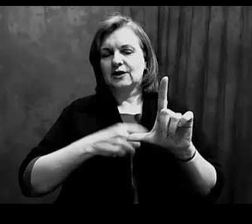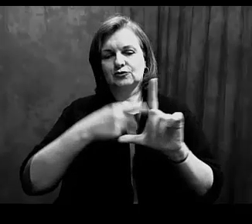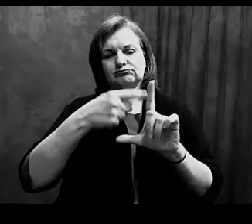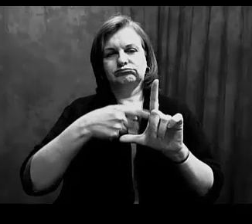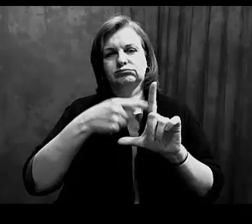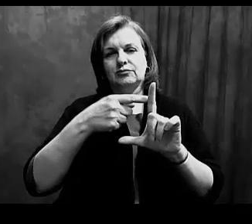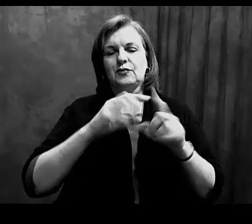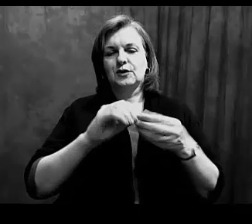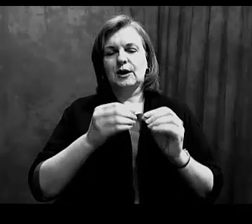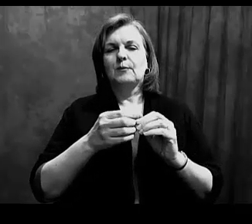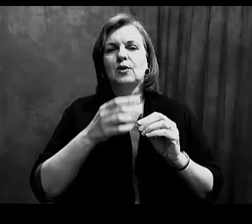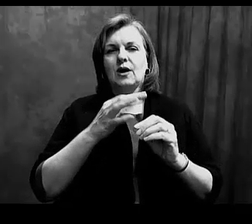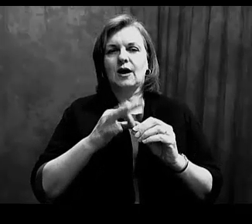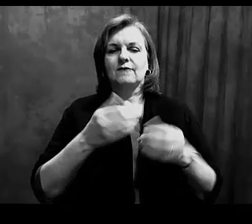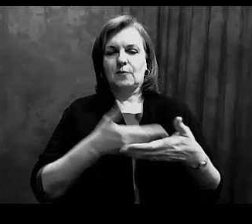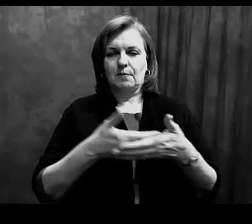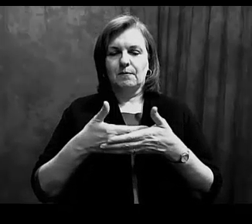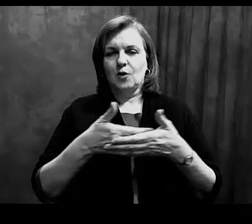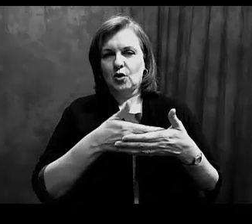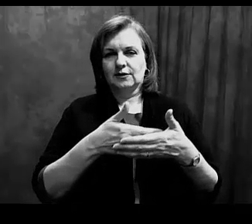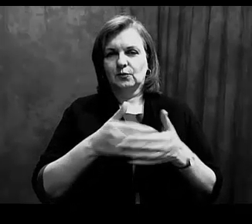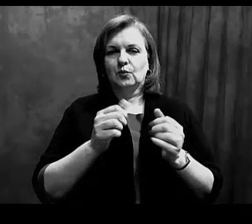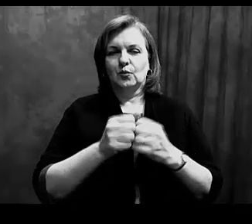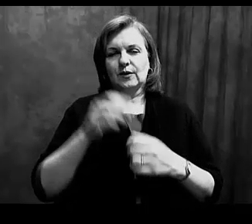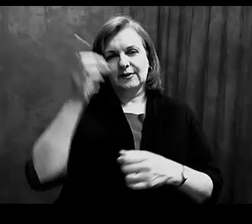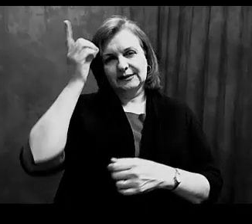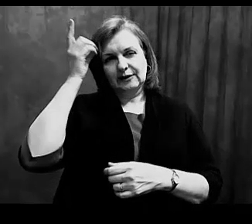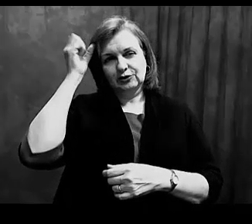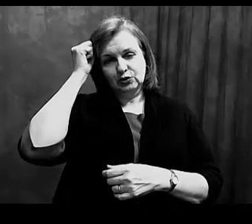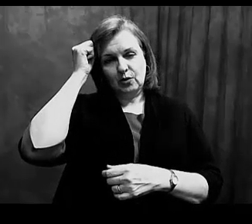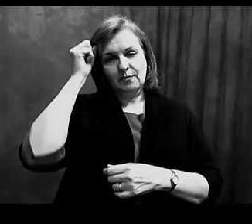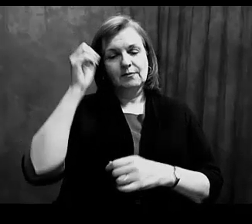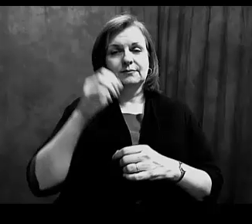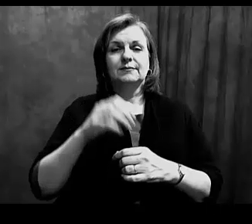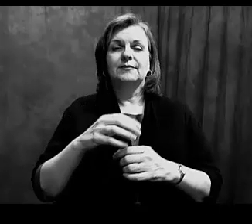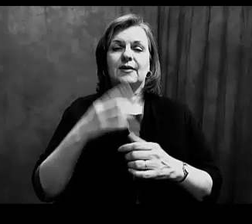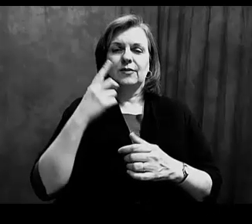number of infants with Down's Syndrome per 100 birth 1000 births on the walleye number of infants with Down's Syndrome per 1000 births on the "Y"